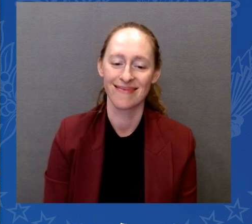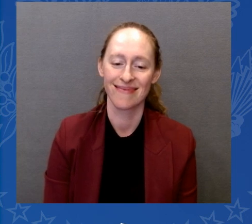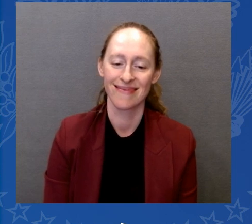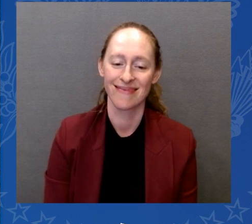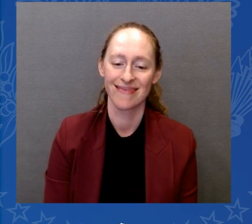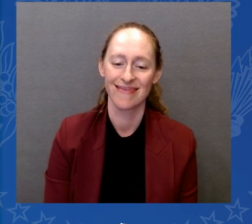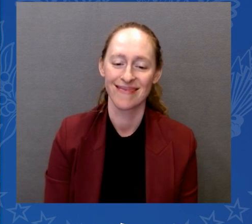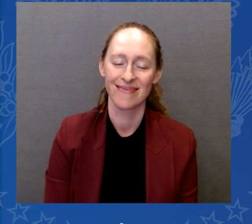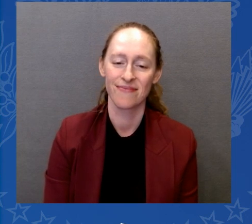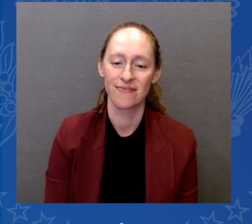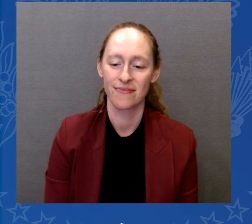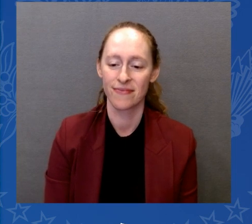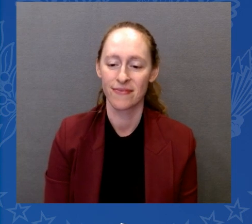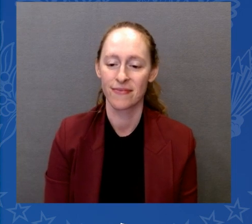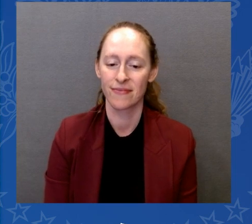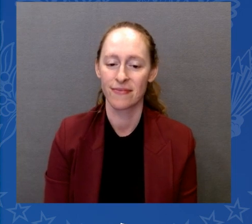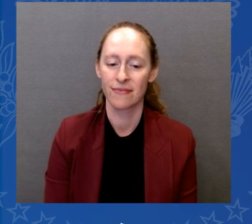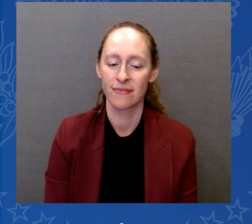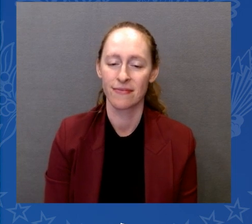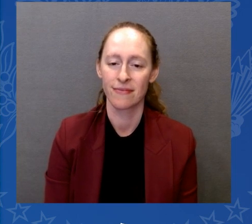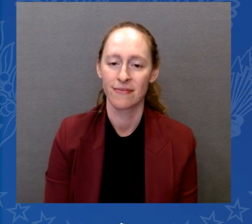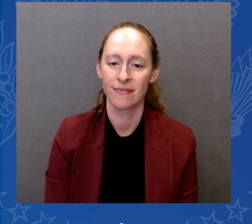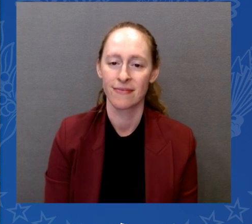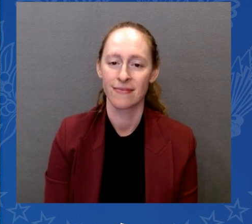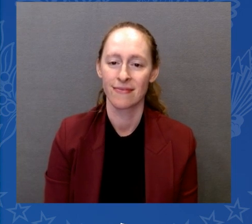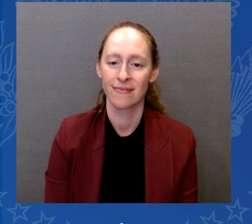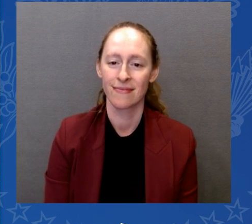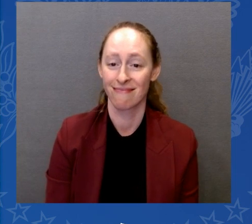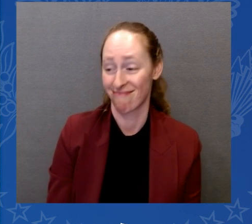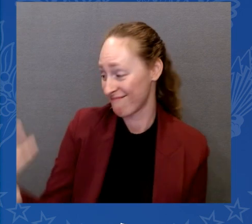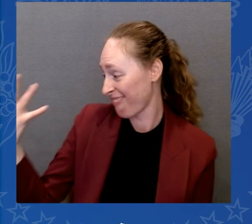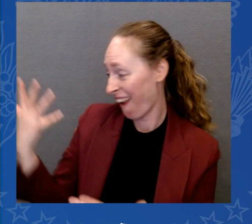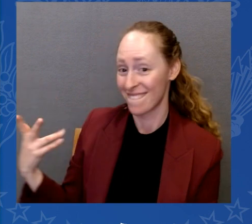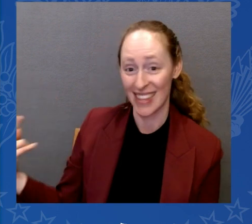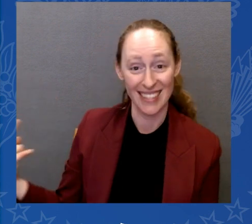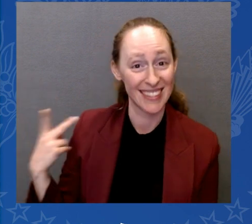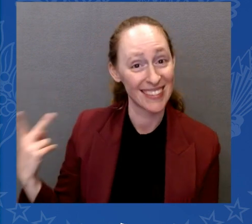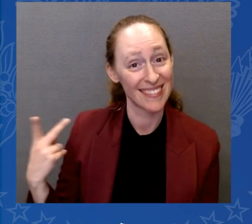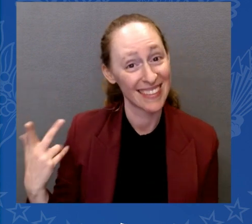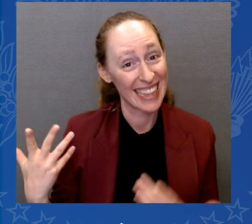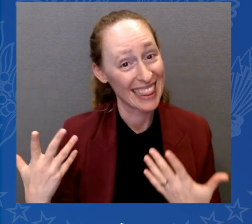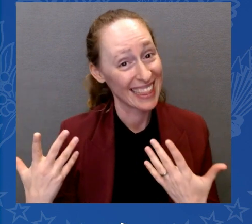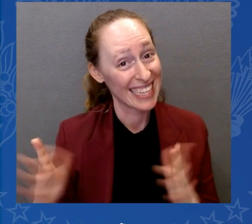Governor Polis: This is just you and I know. That's right. Thank you, Senator.